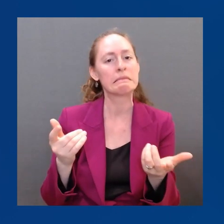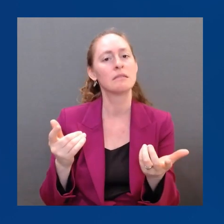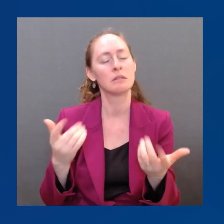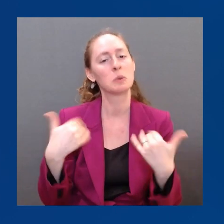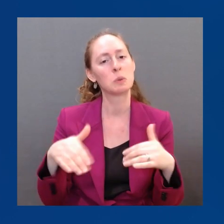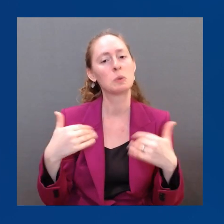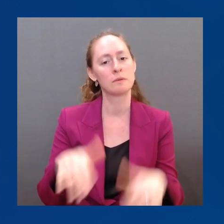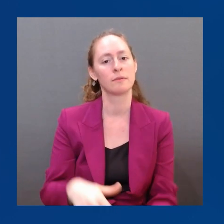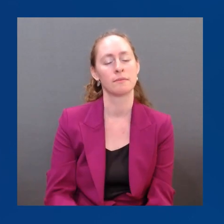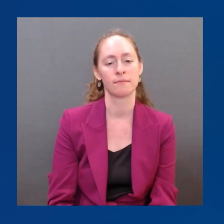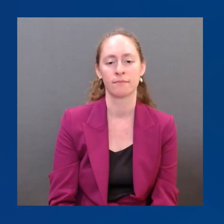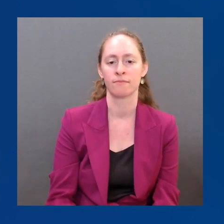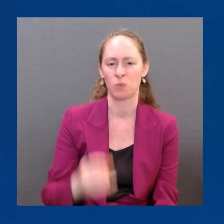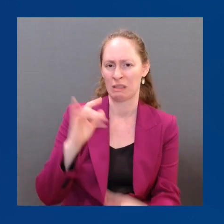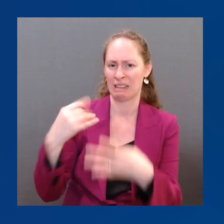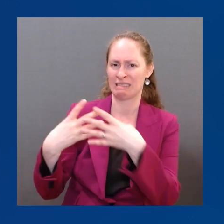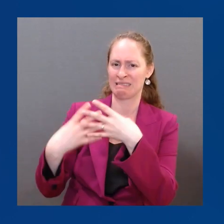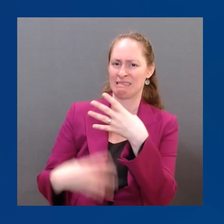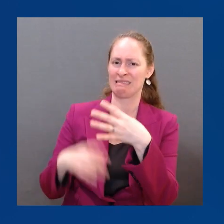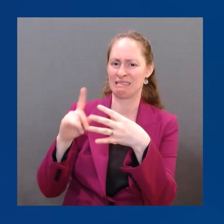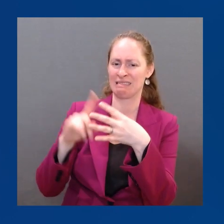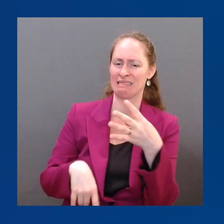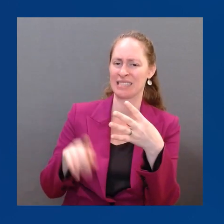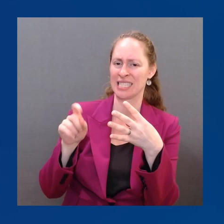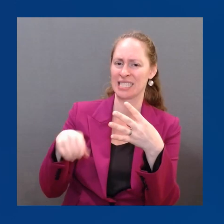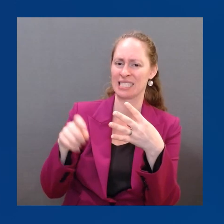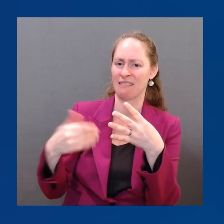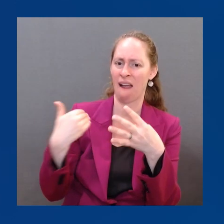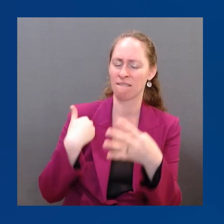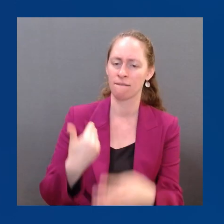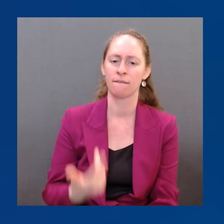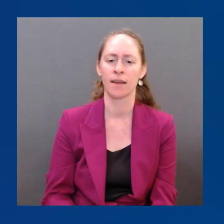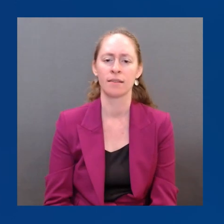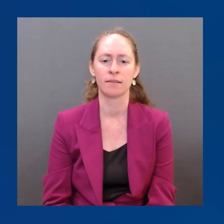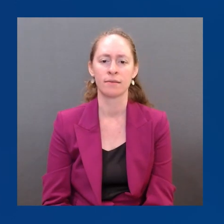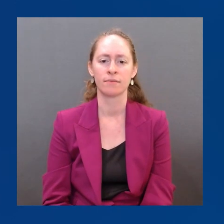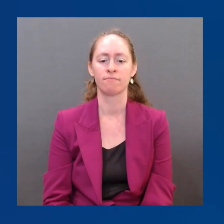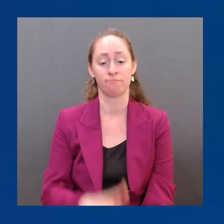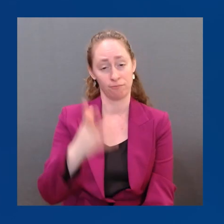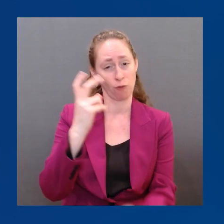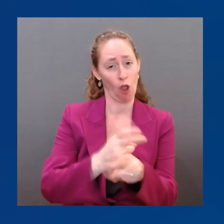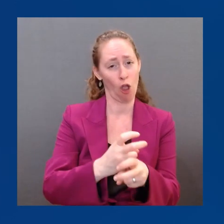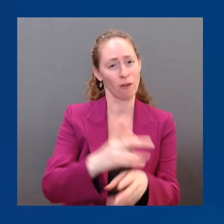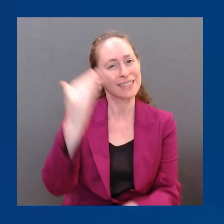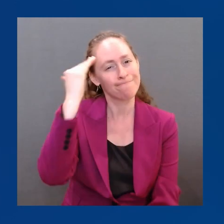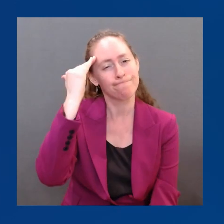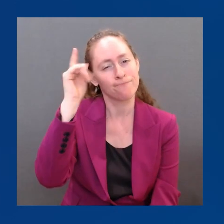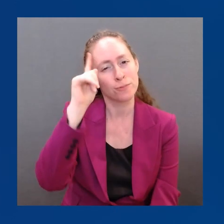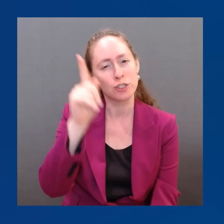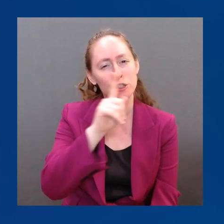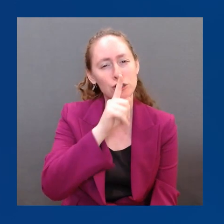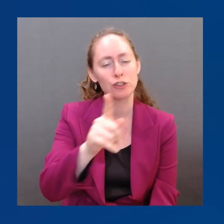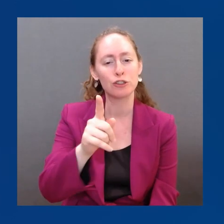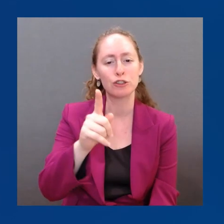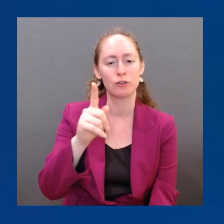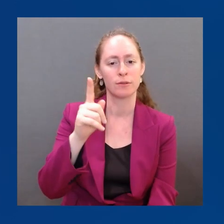We're not trying to get into the prediction business. We're getting much more into the scenario planning business to make sure that we know what may be ahead of us